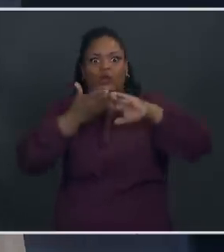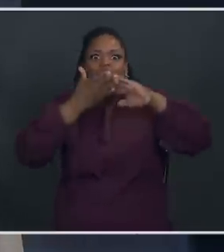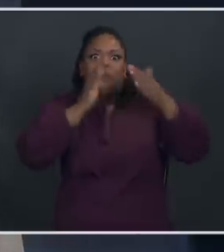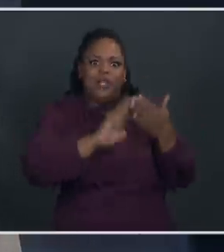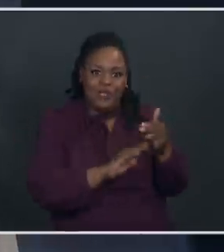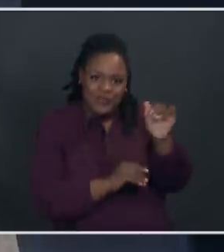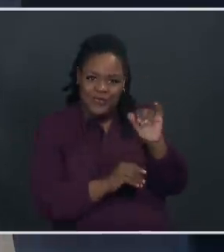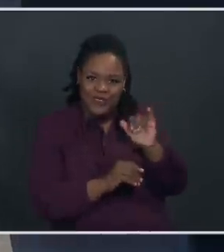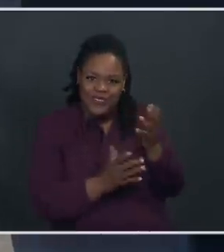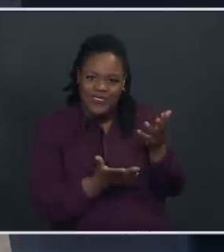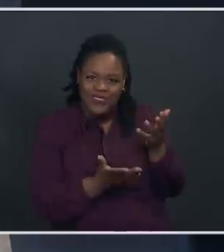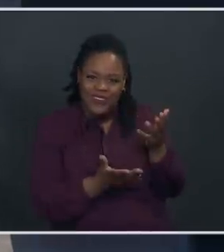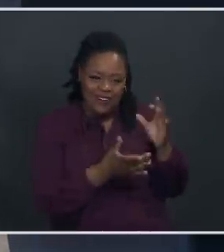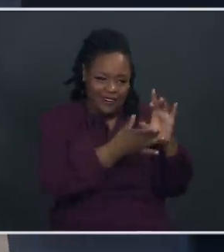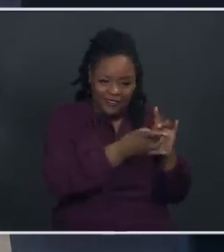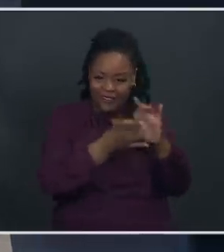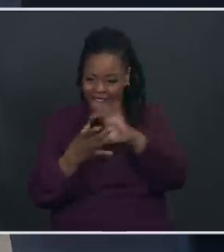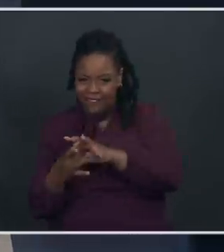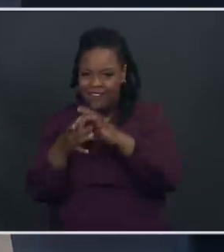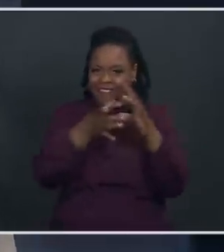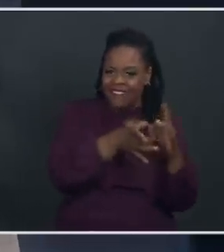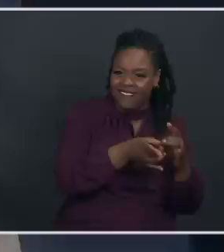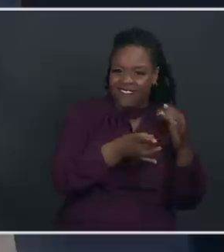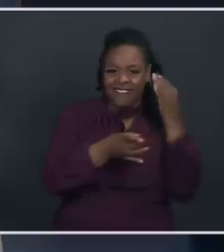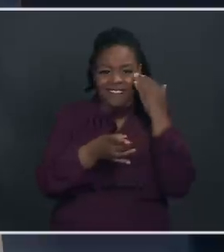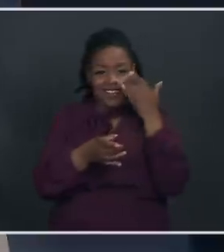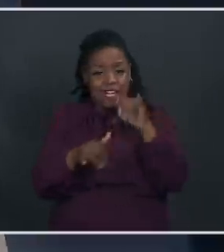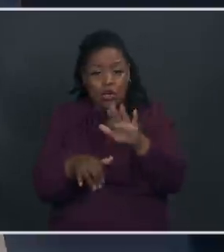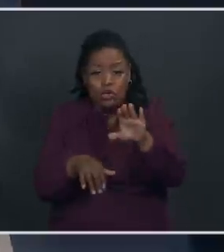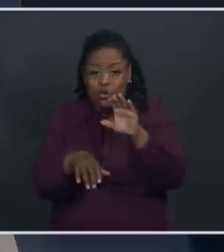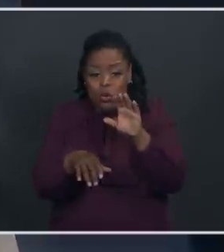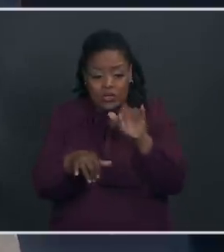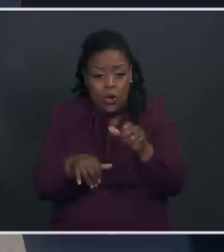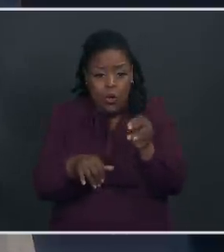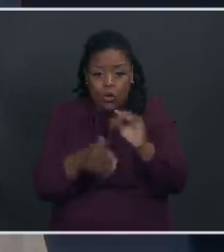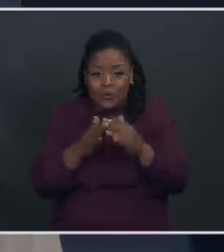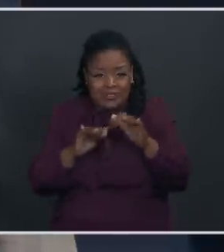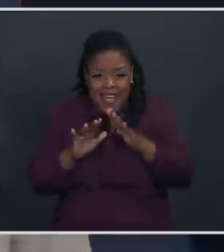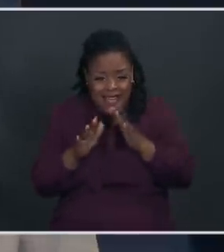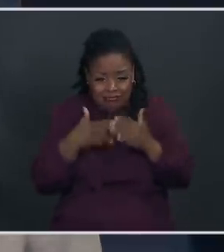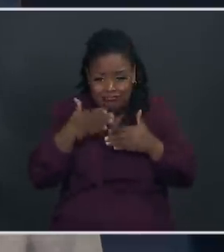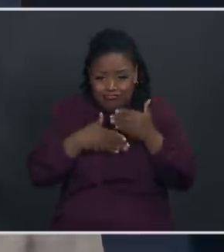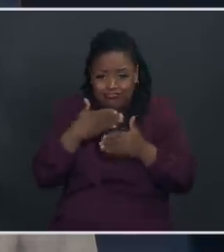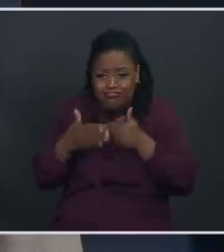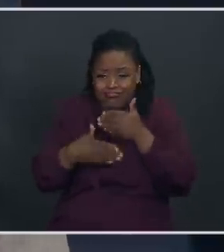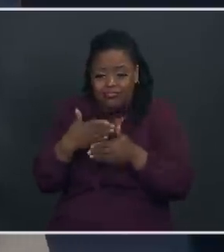to have work in their own communities. We're not going to ask people to go from the middle of Ohio